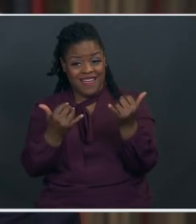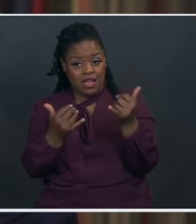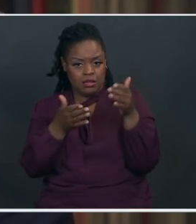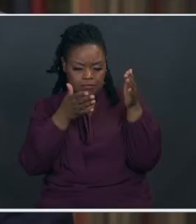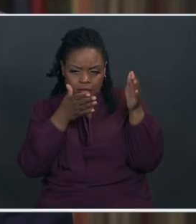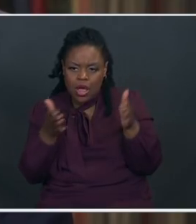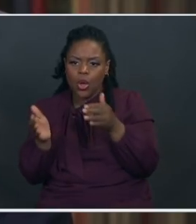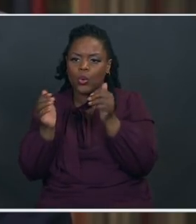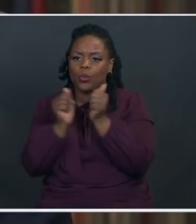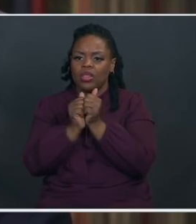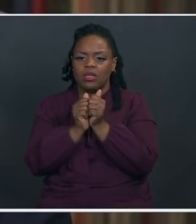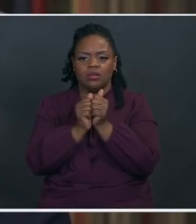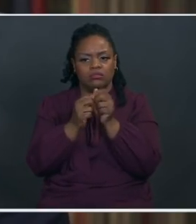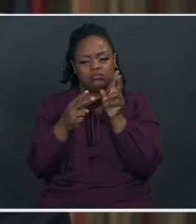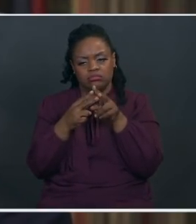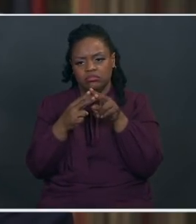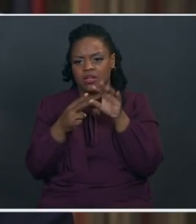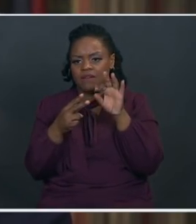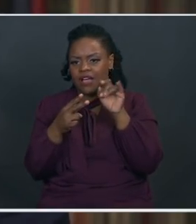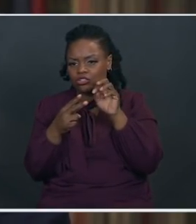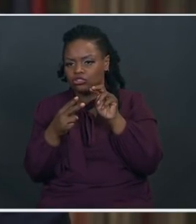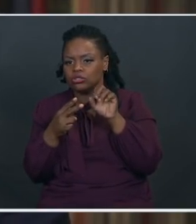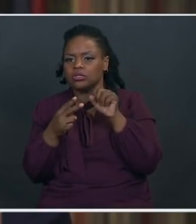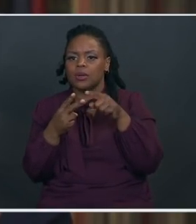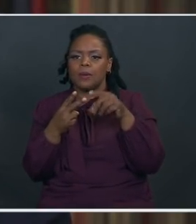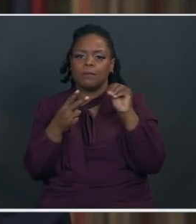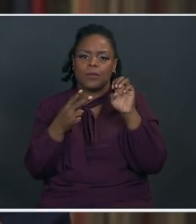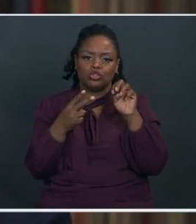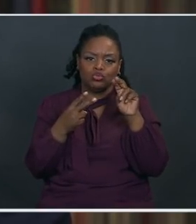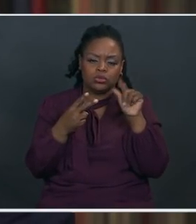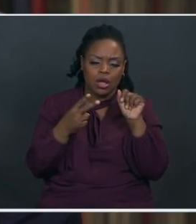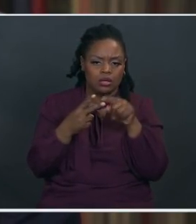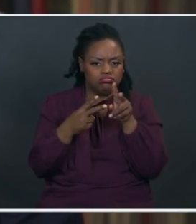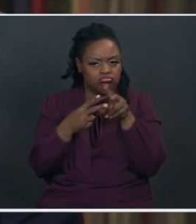Right now, I want to level with the public that we were facing too constraining factors.